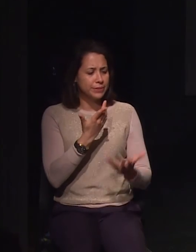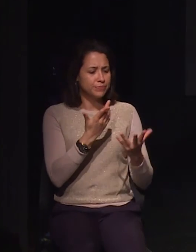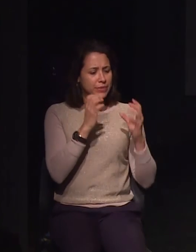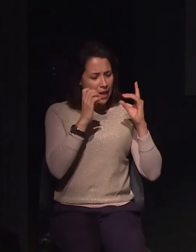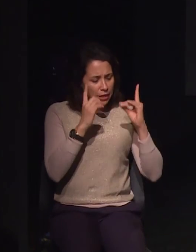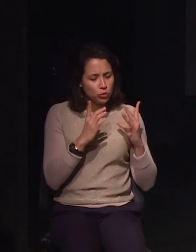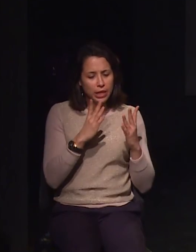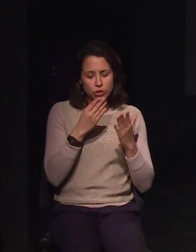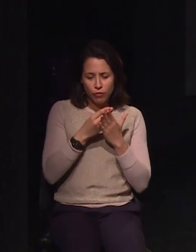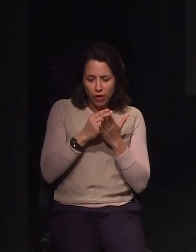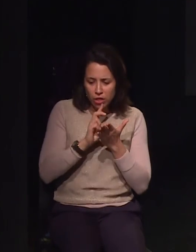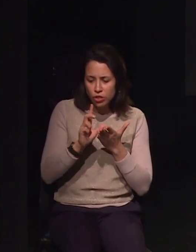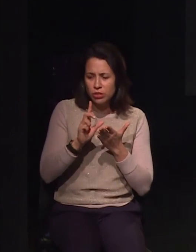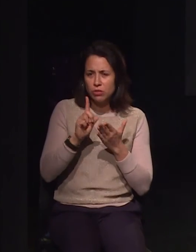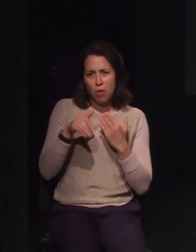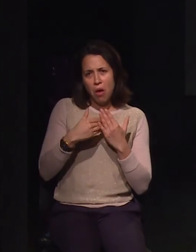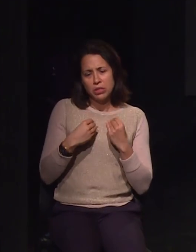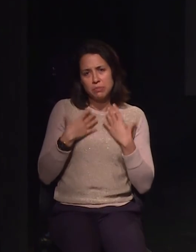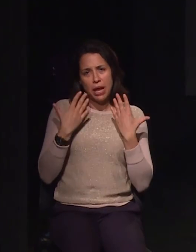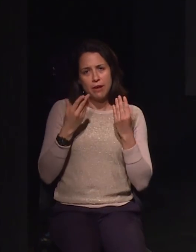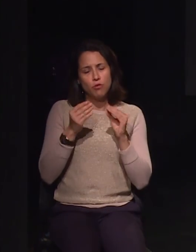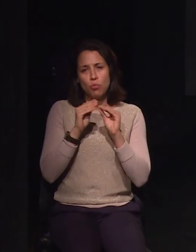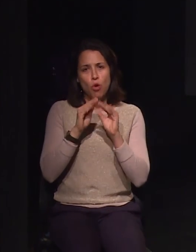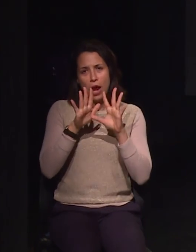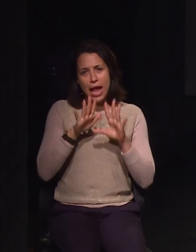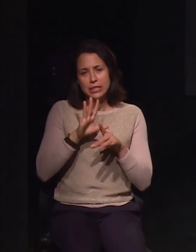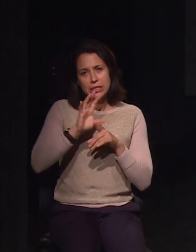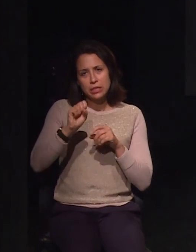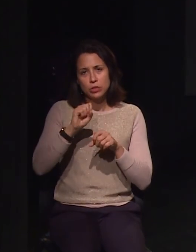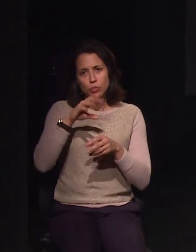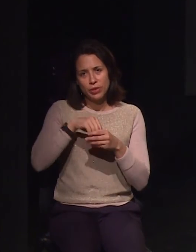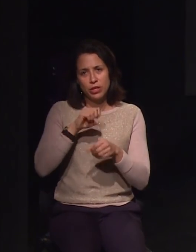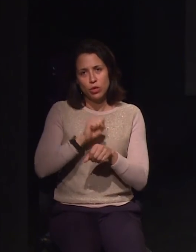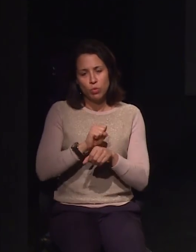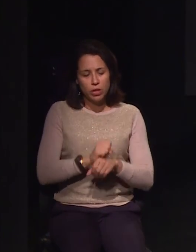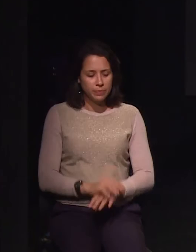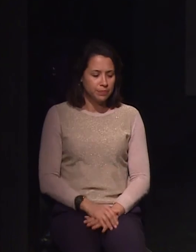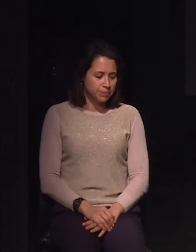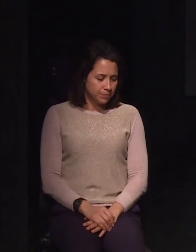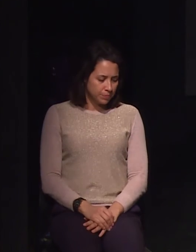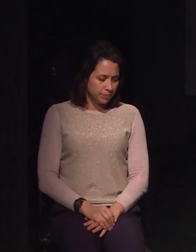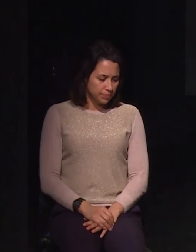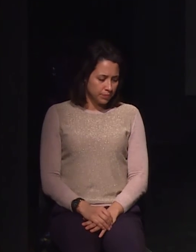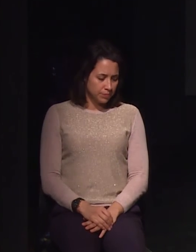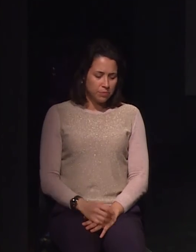The way I see this is that the denominations of what is an audience member versus what